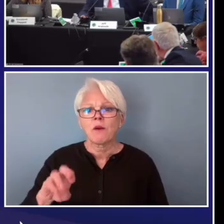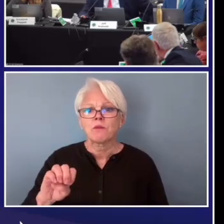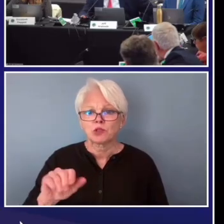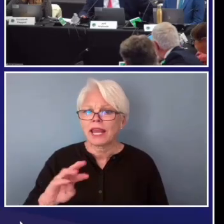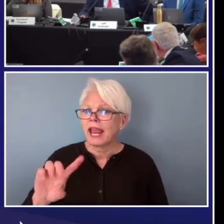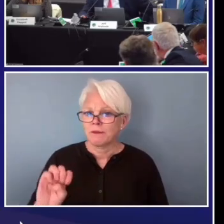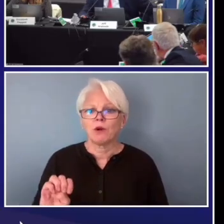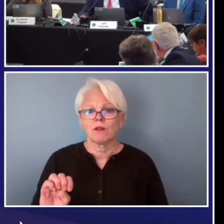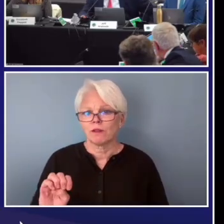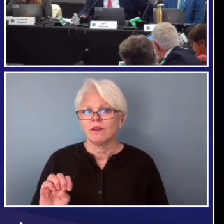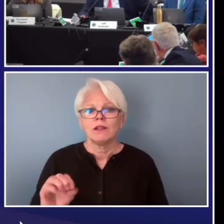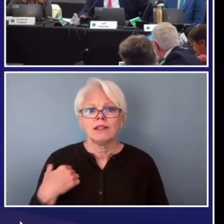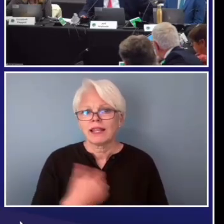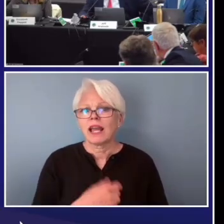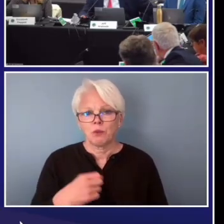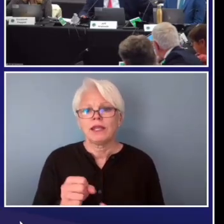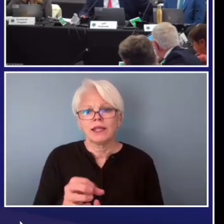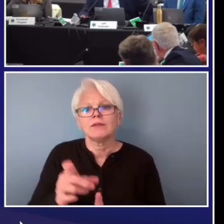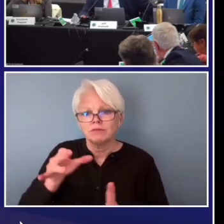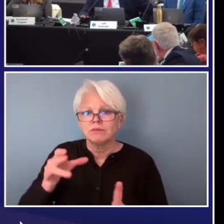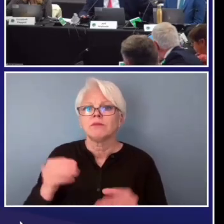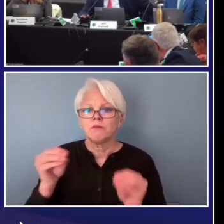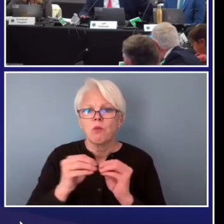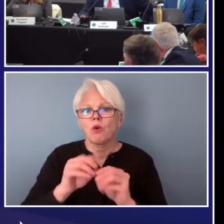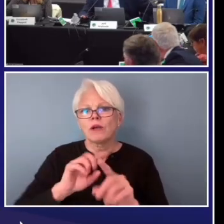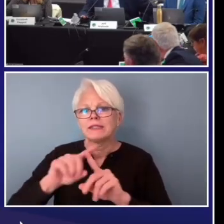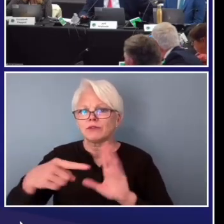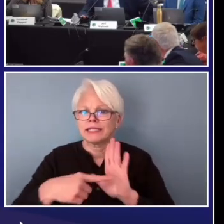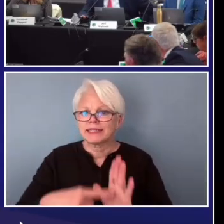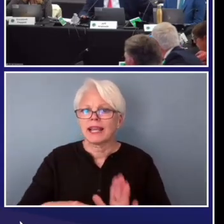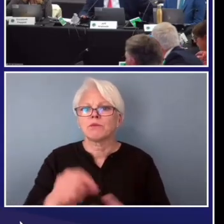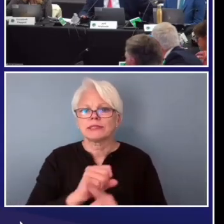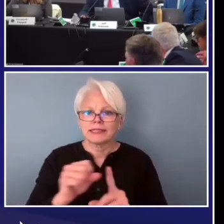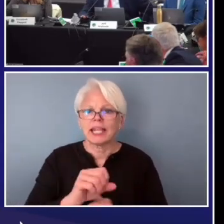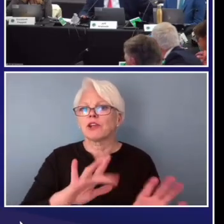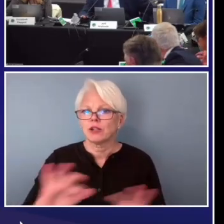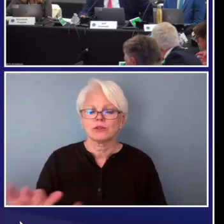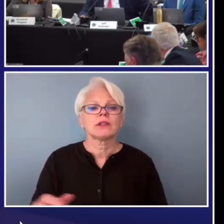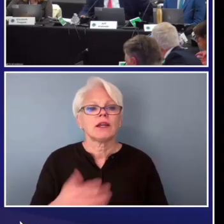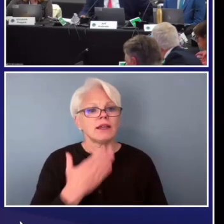bit more in the various scenarios. Thank you, Jennifer. Thank you, Jeff. Beth, I am gonna go to you now.